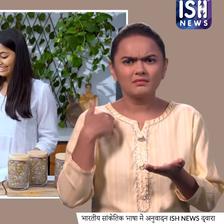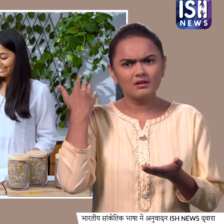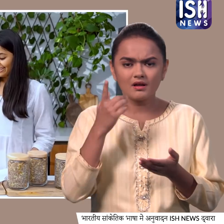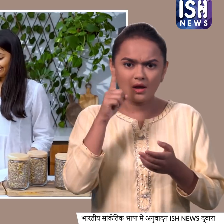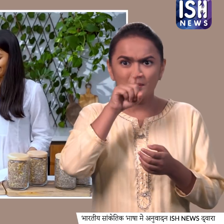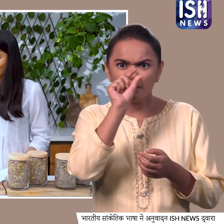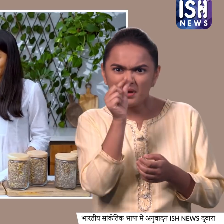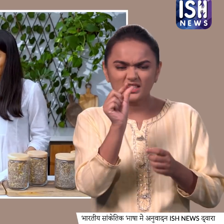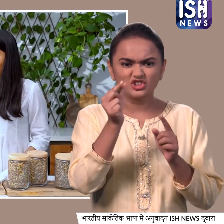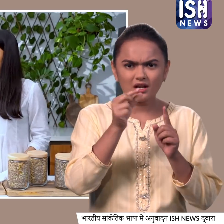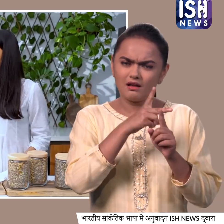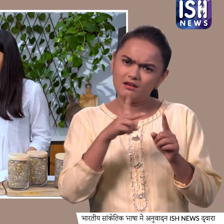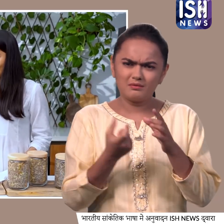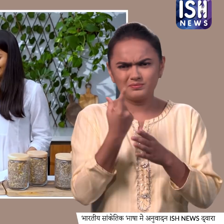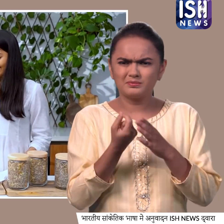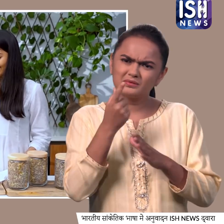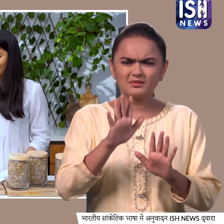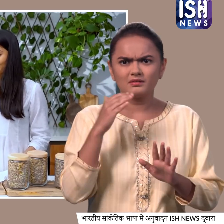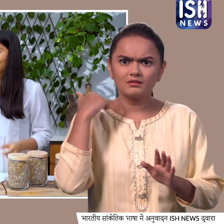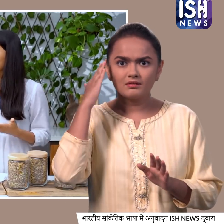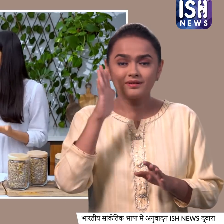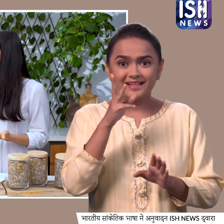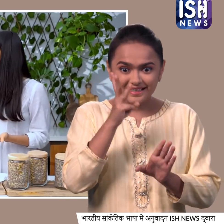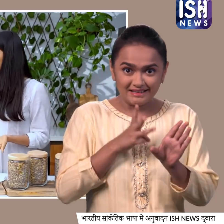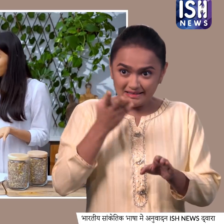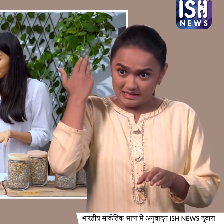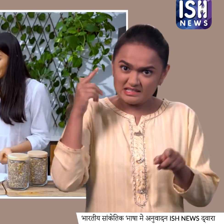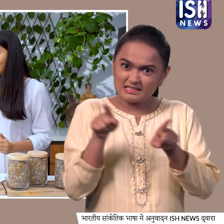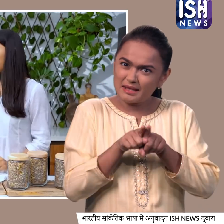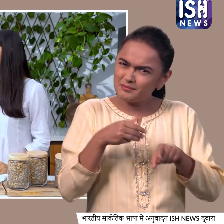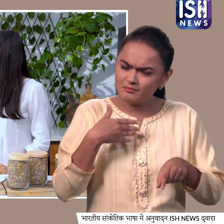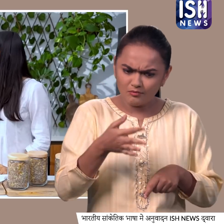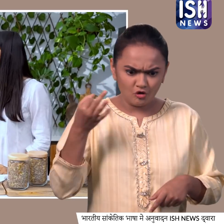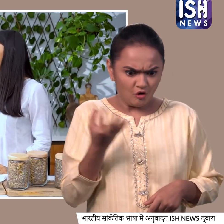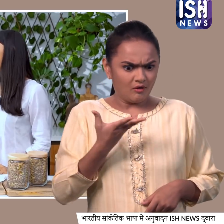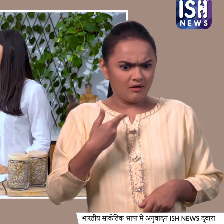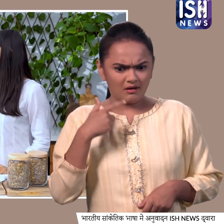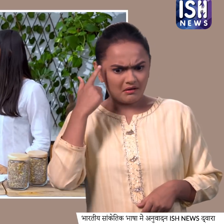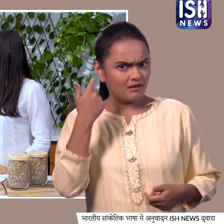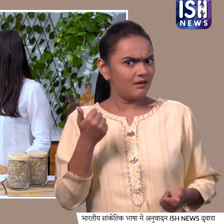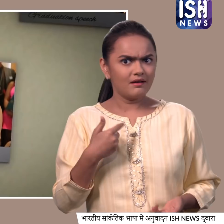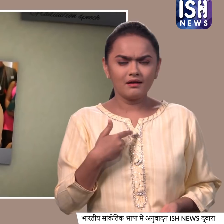I've only heard about dal, moong, and chana sprouts 3 years ago, they were something completely new for me too